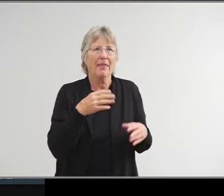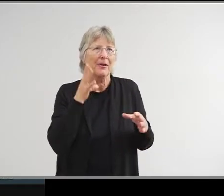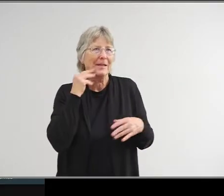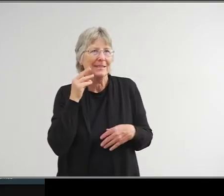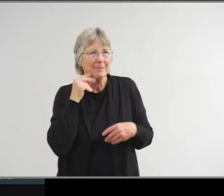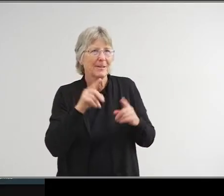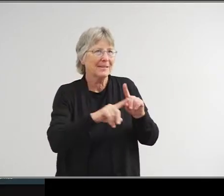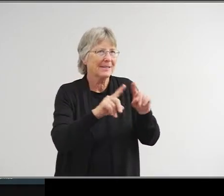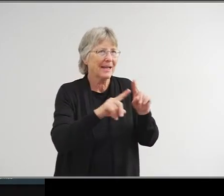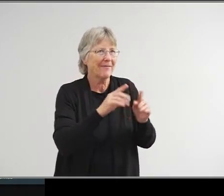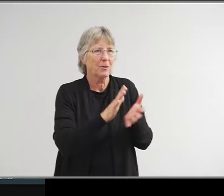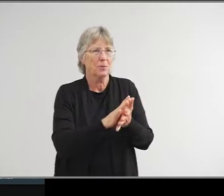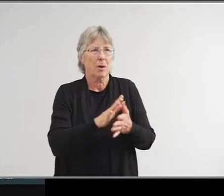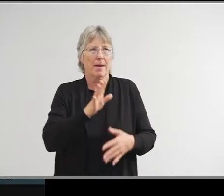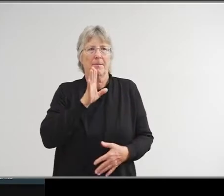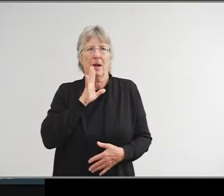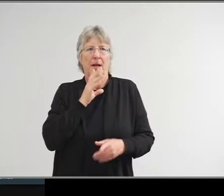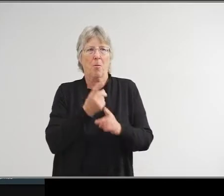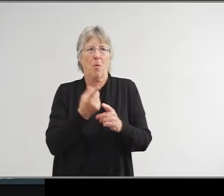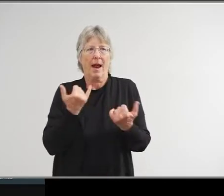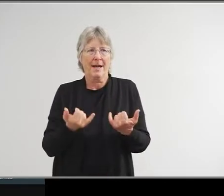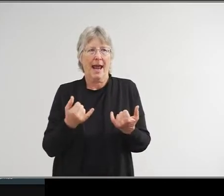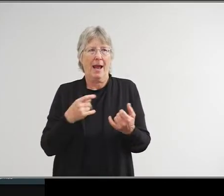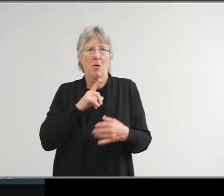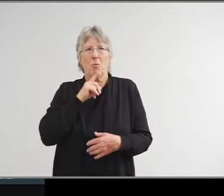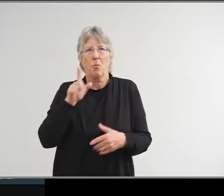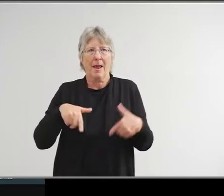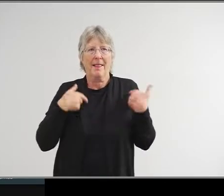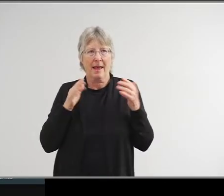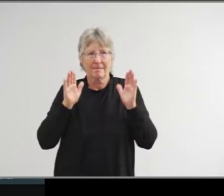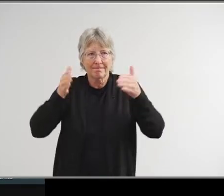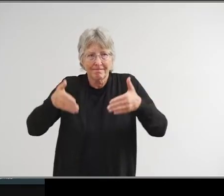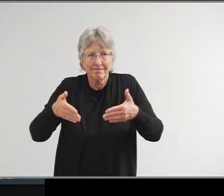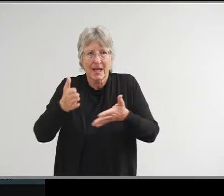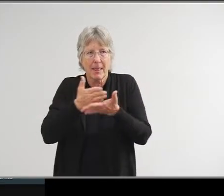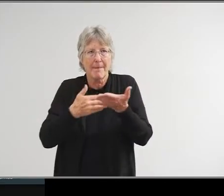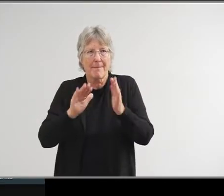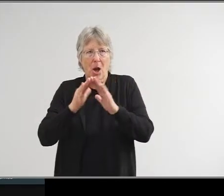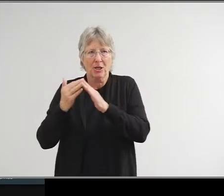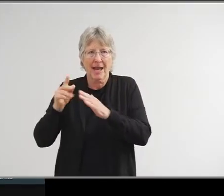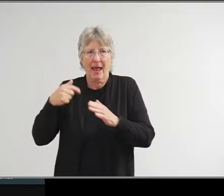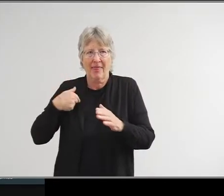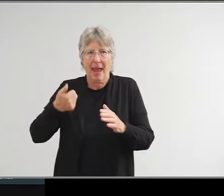I'm just speaking right now reality and the part of town that I'm representing.